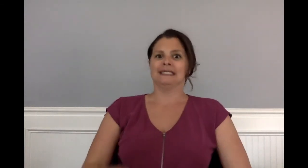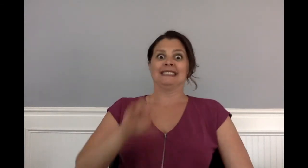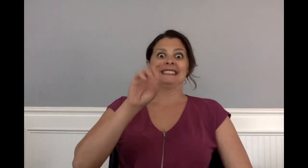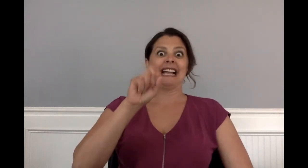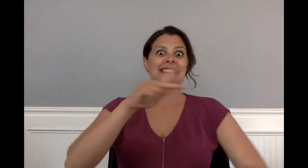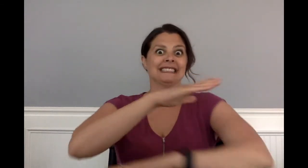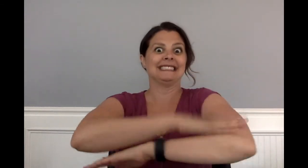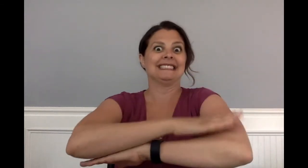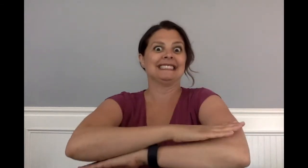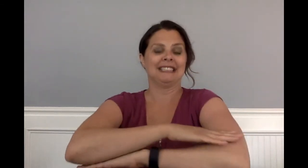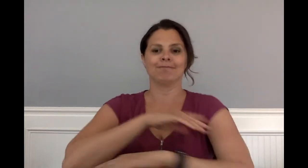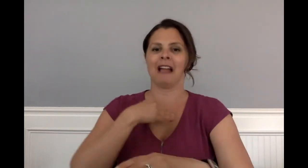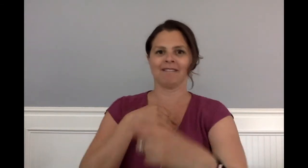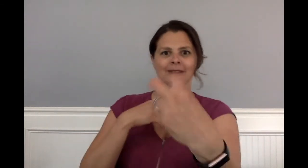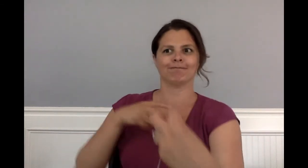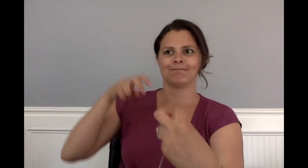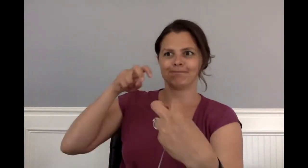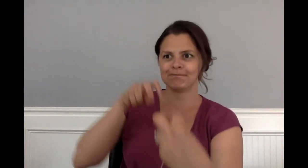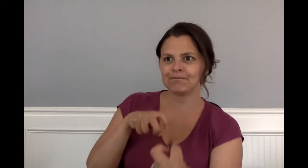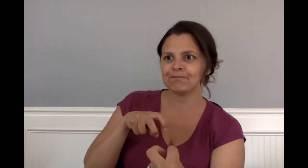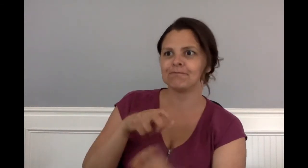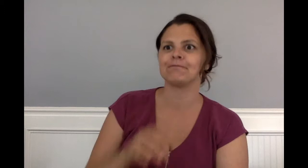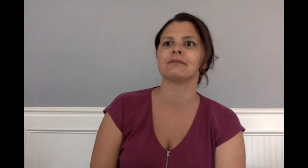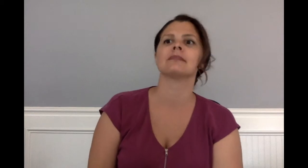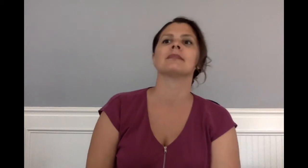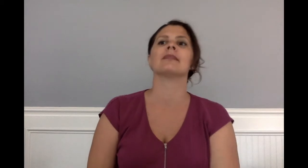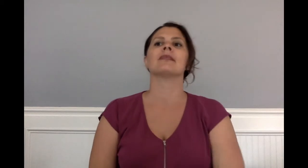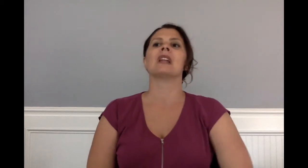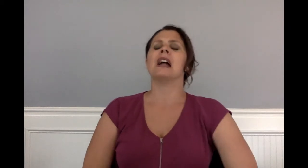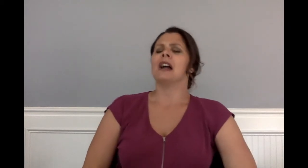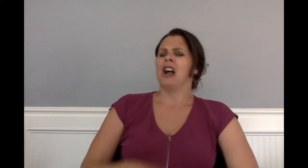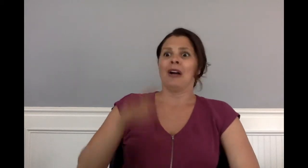Desdemona pointed to a chair in front of a desk. She moved behind the desk and sat.